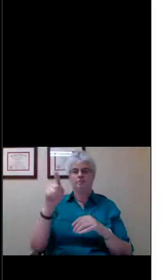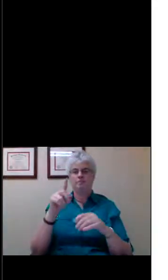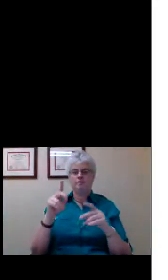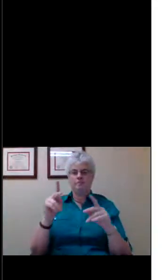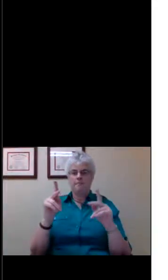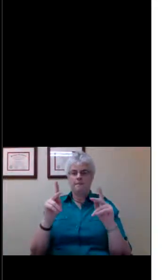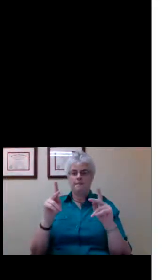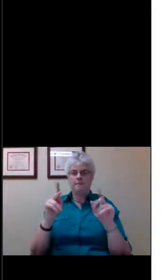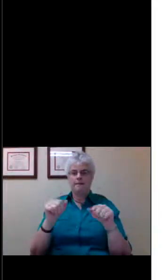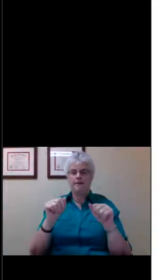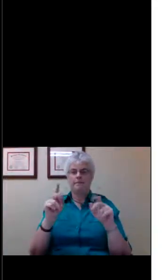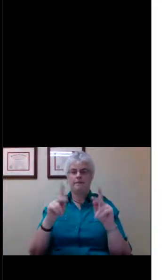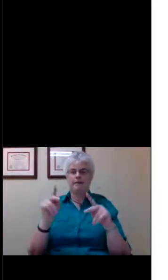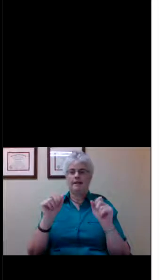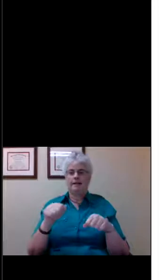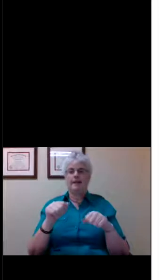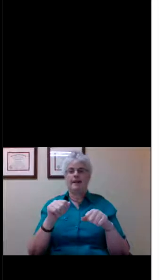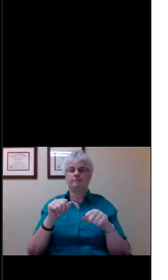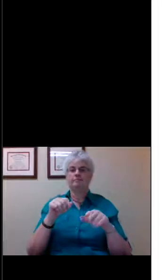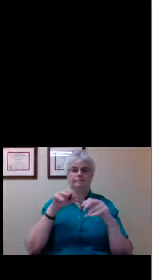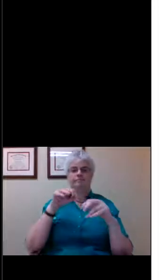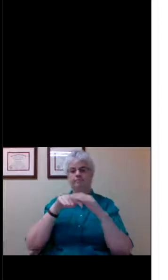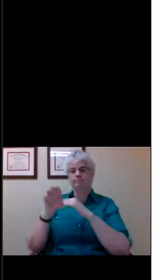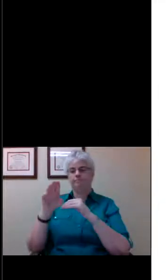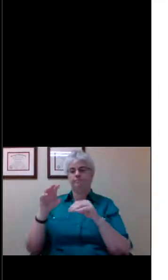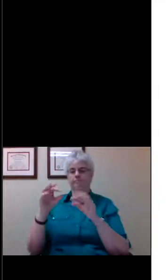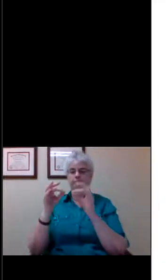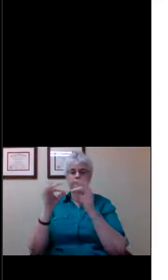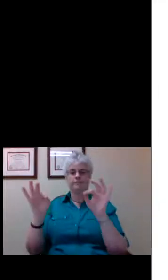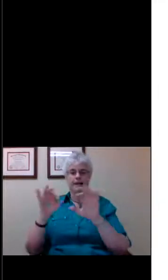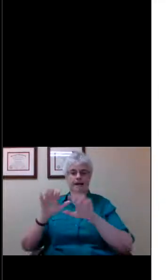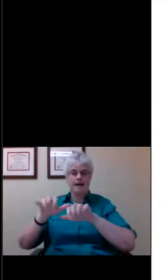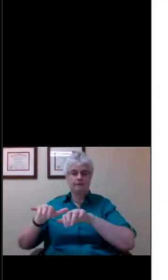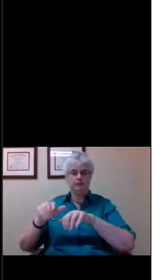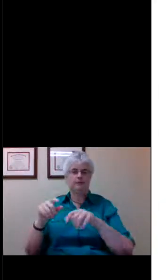Holly: I'll just wanted to make sure that everybody had, um, yeah everybody had access to the webcam,